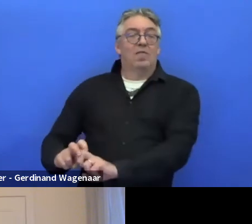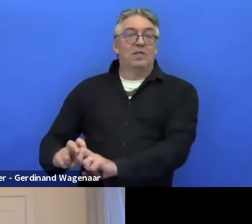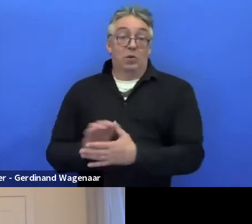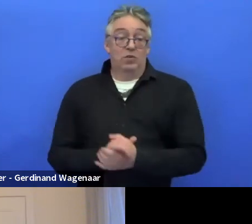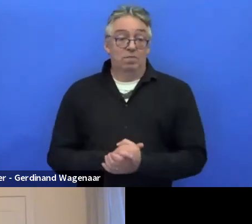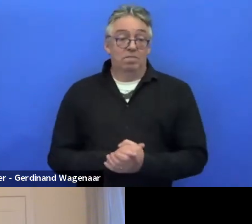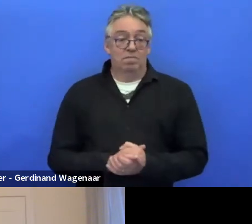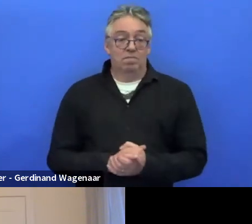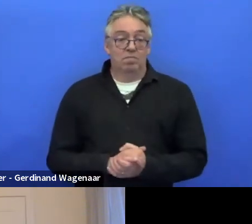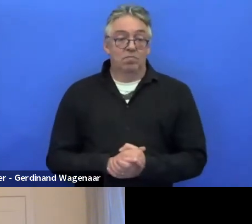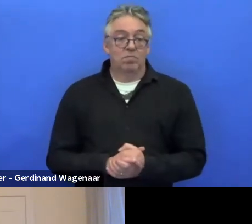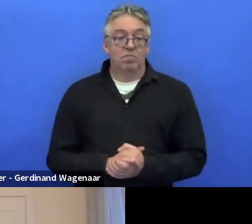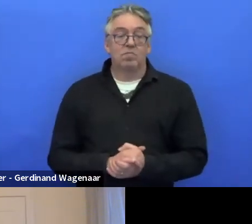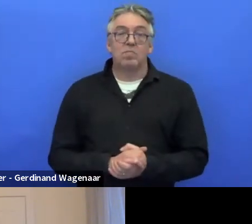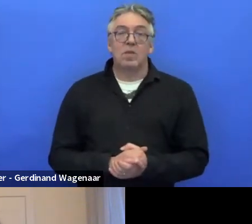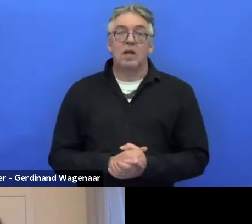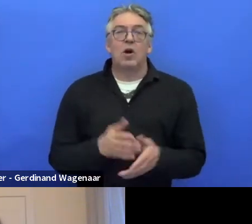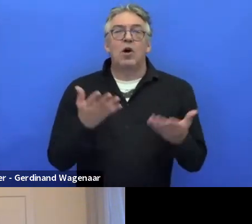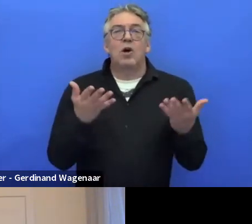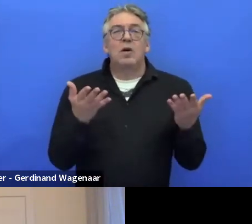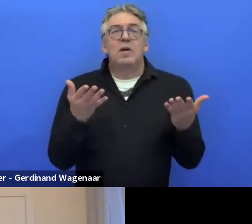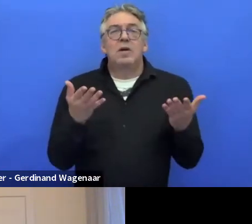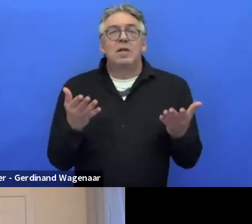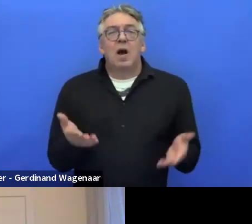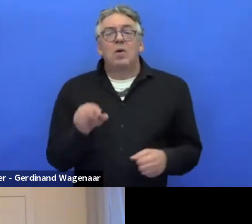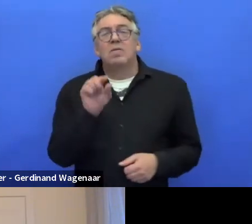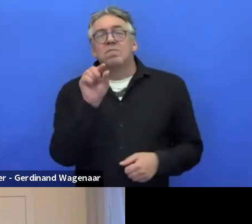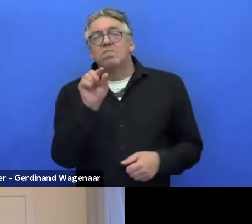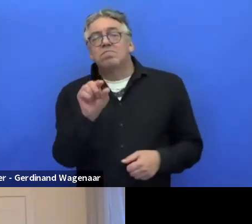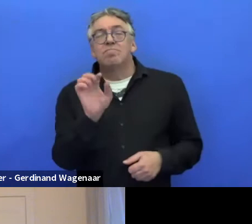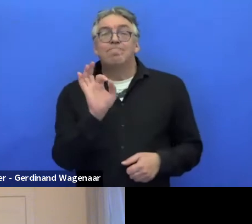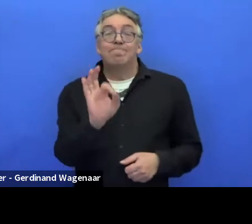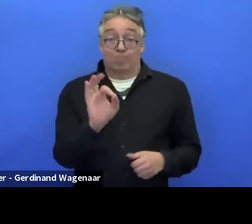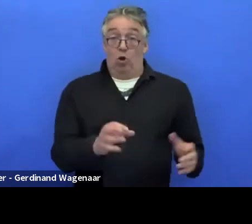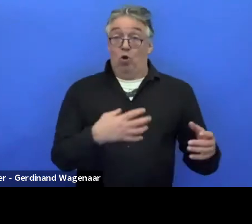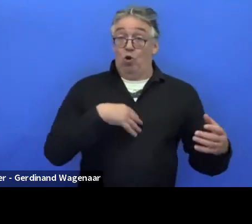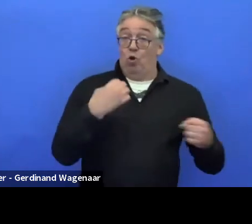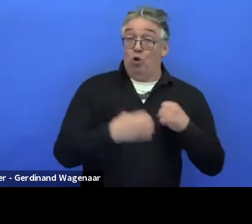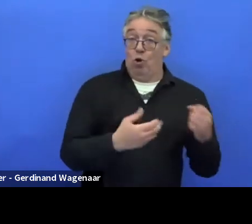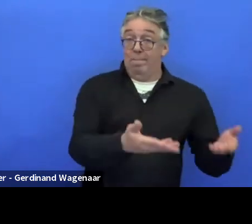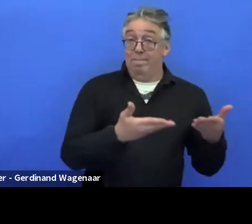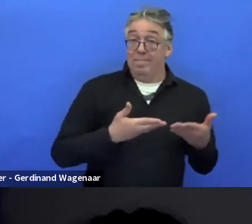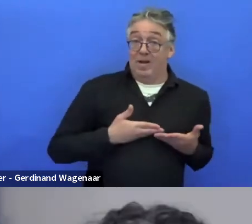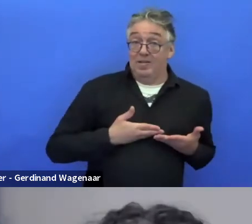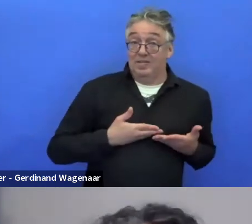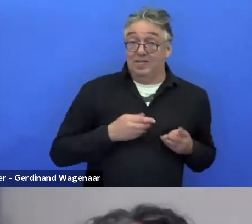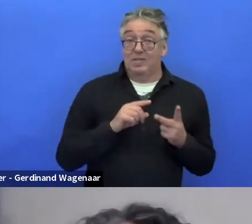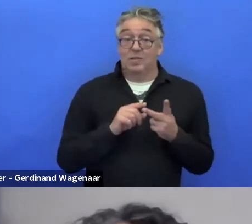a sample of complaints and investigation that we have carried that are related to disabilities.